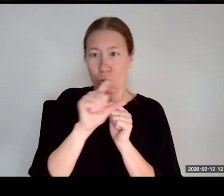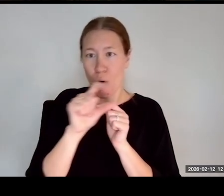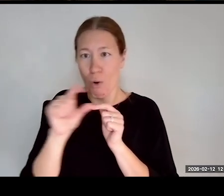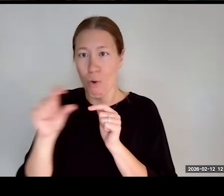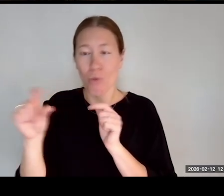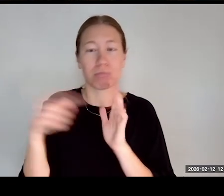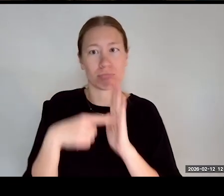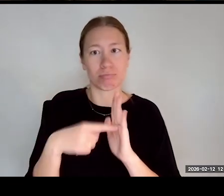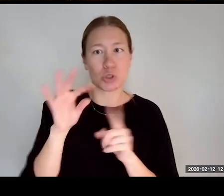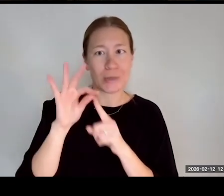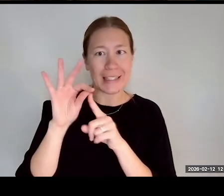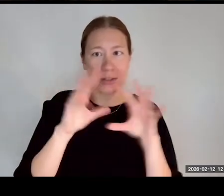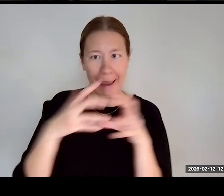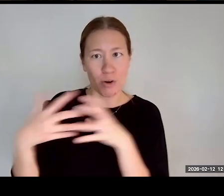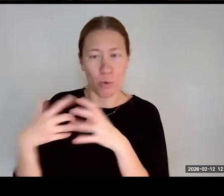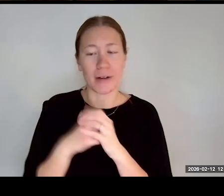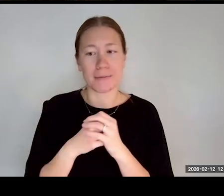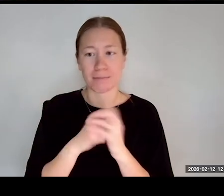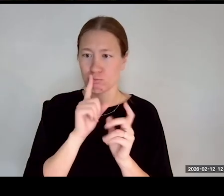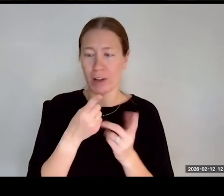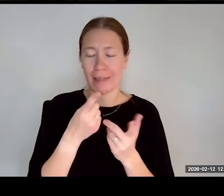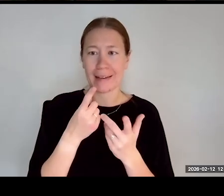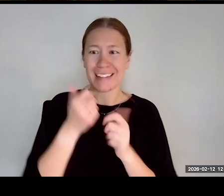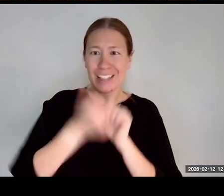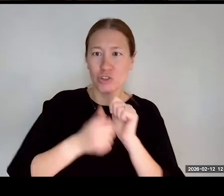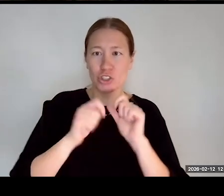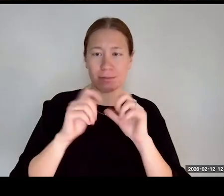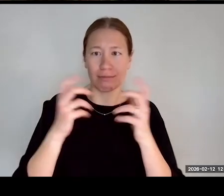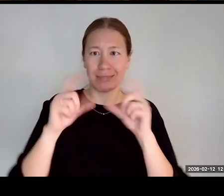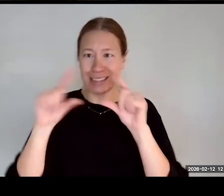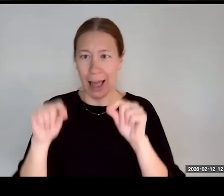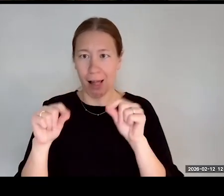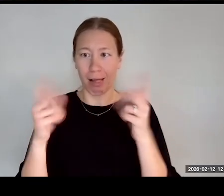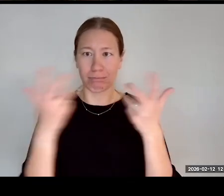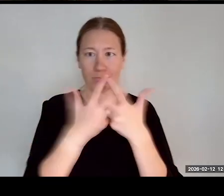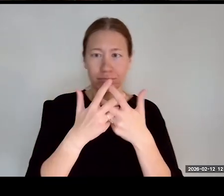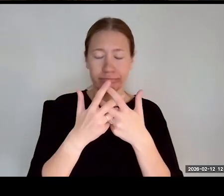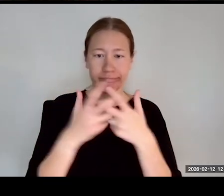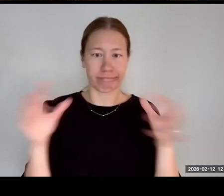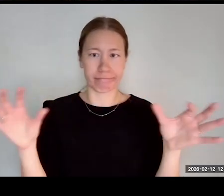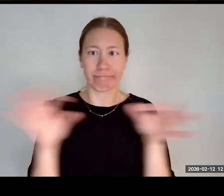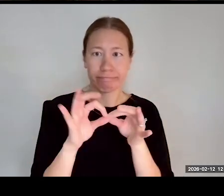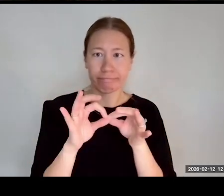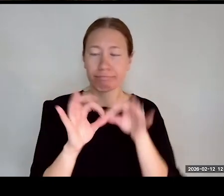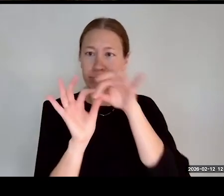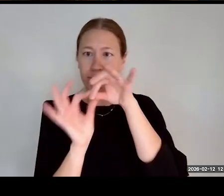and the cells within those roles are variables within that category. This table structure allows assistive technology